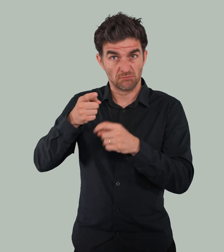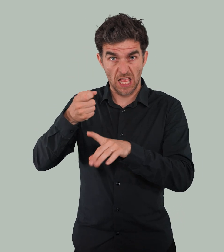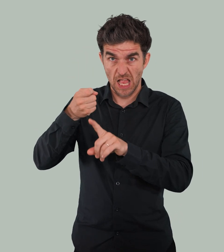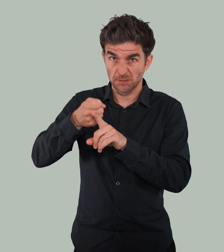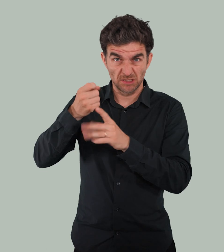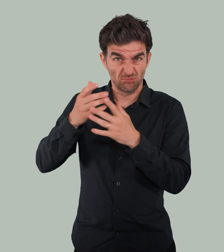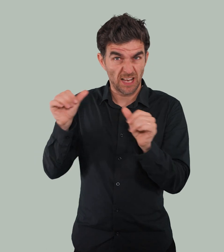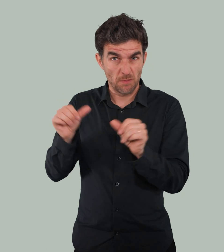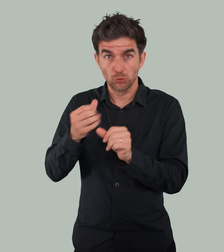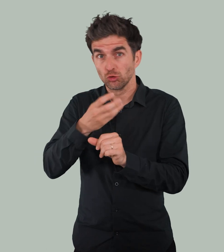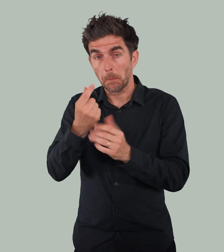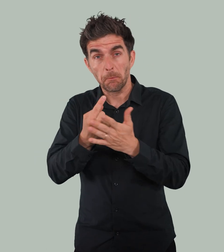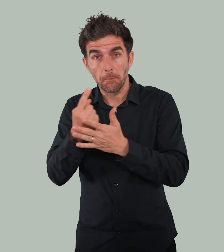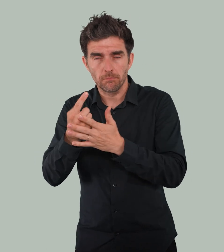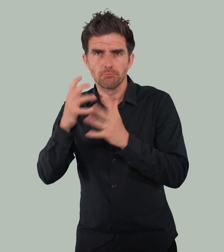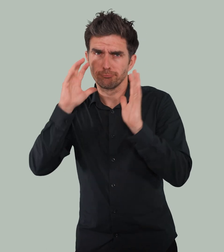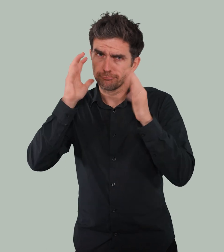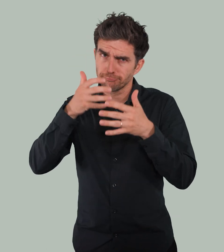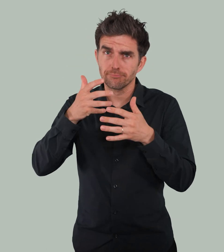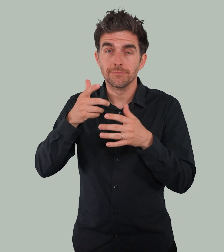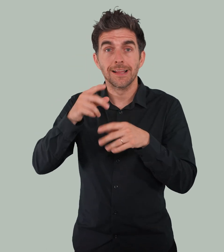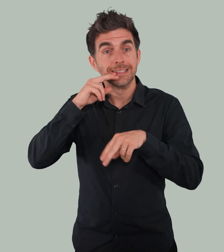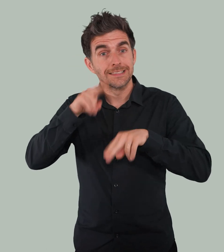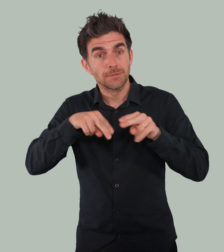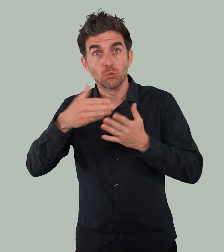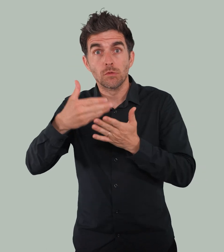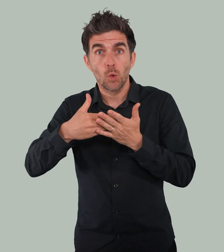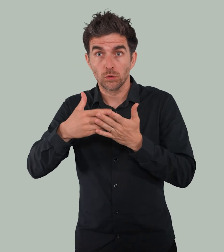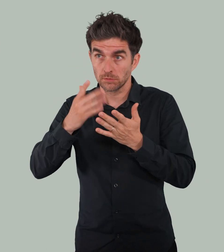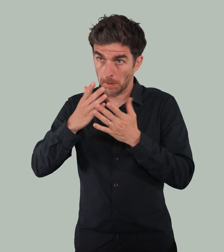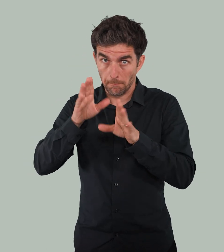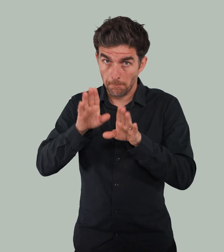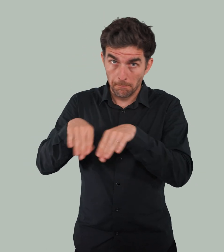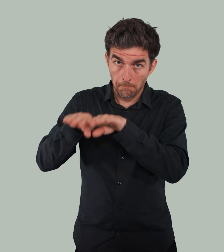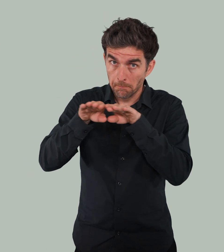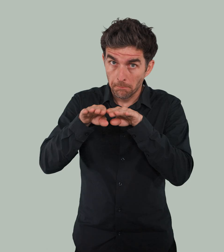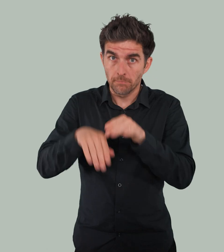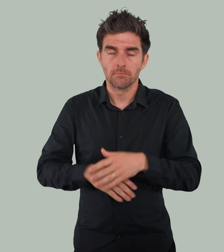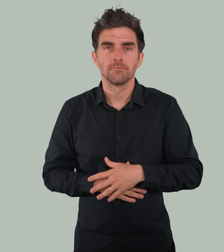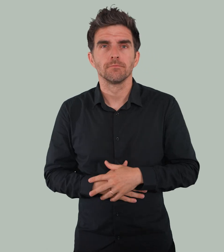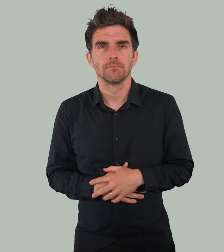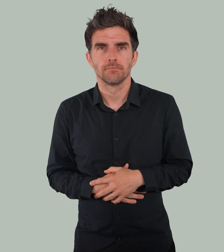in some cases, and concerns about the consistency of assessment reports.